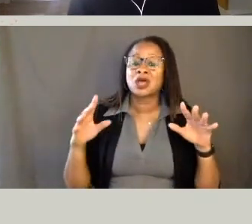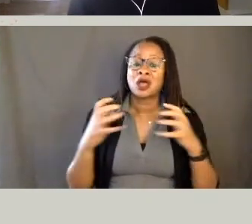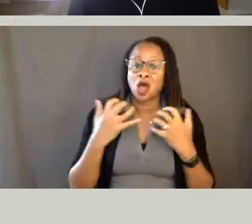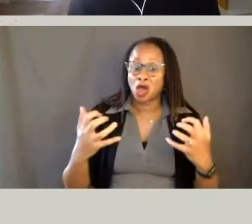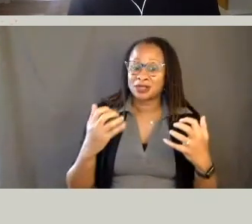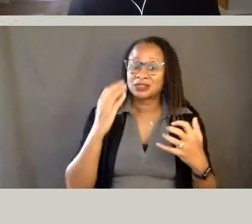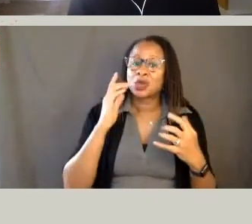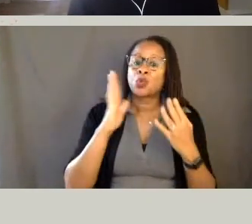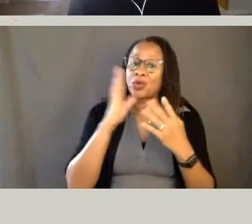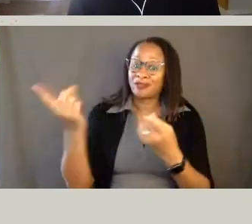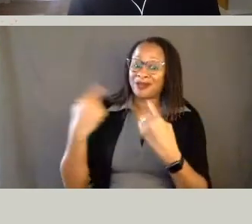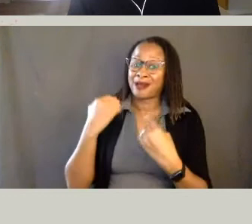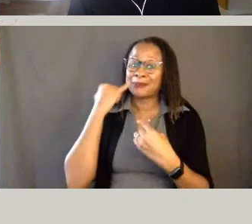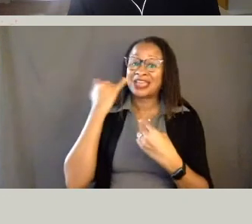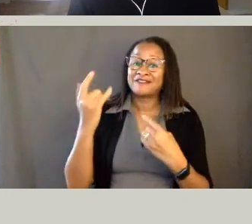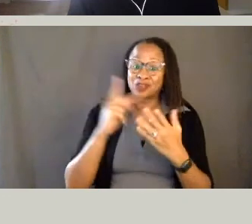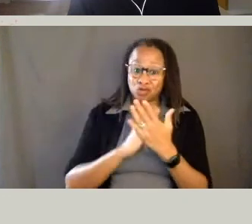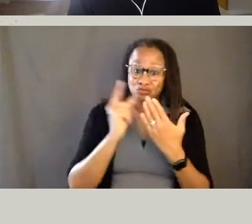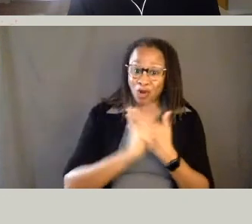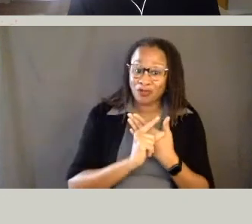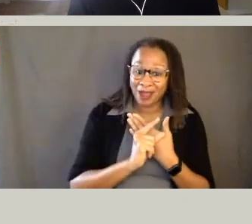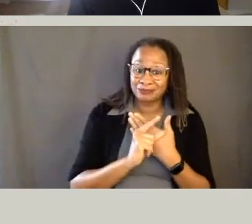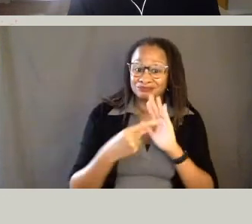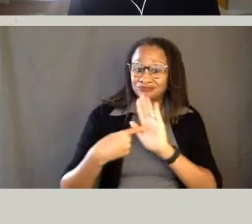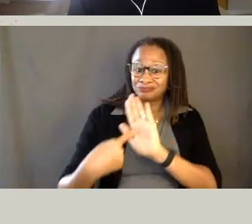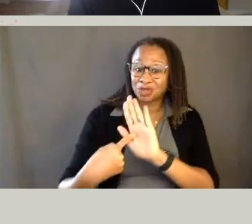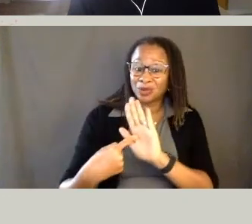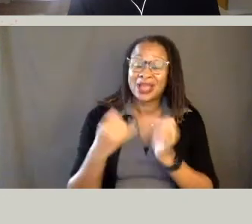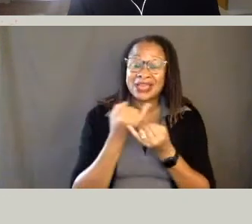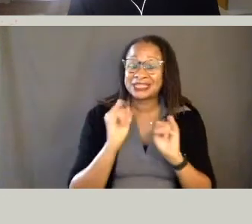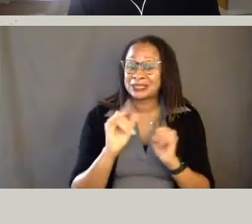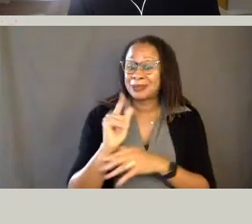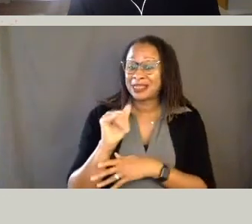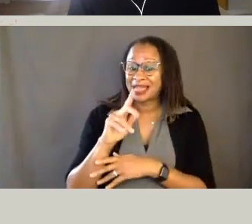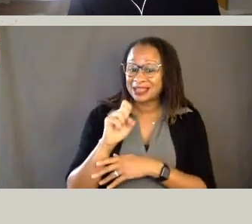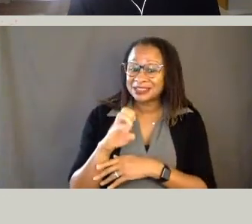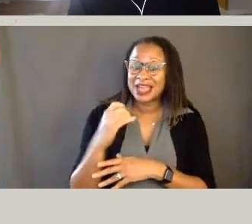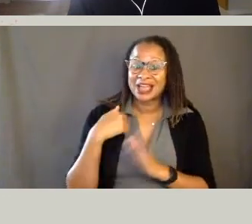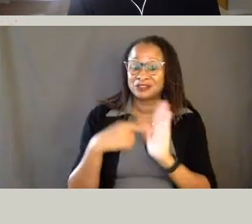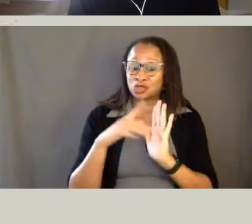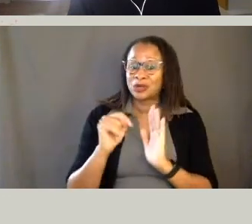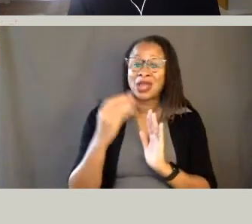That's Independent Lens showed that we have, we have younger and more diverse audiences